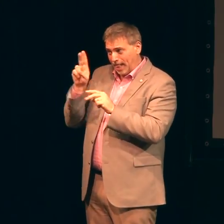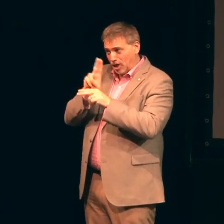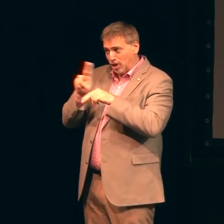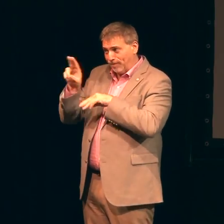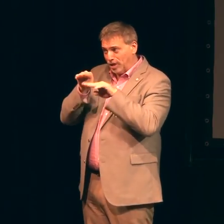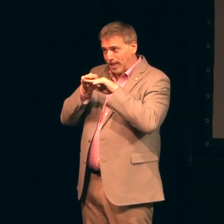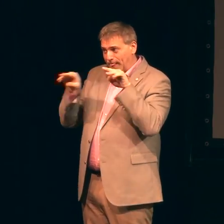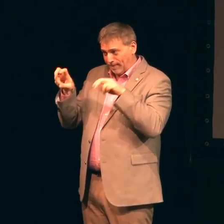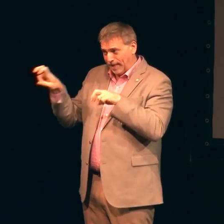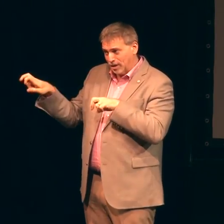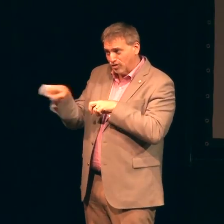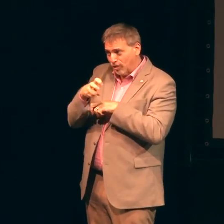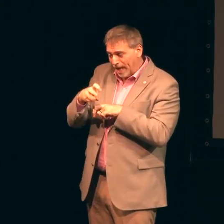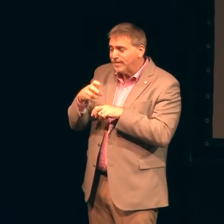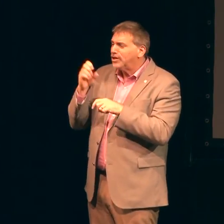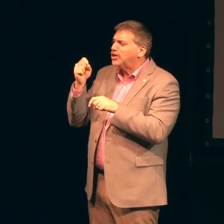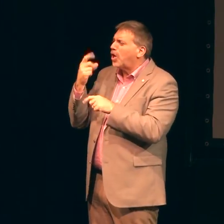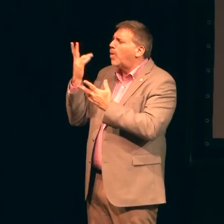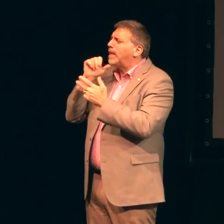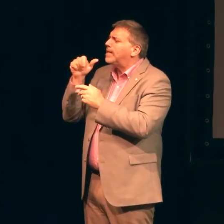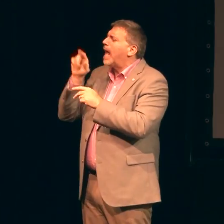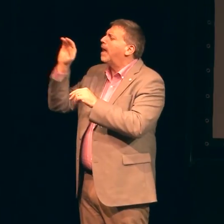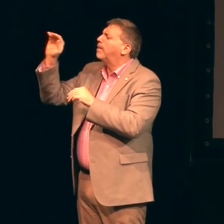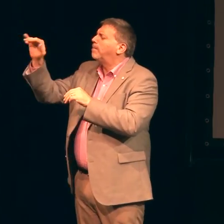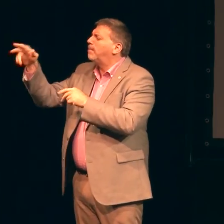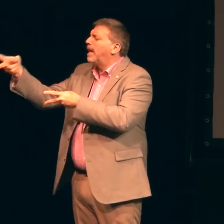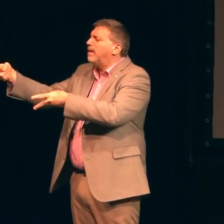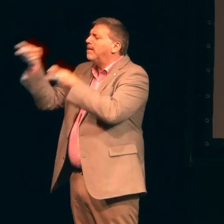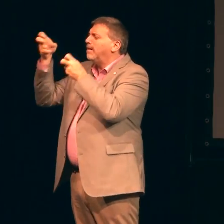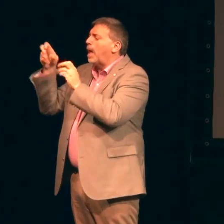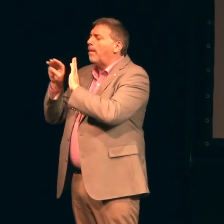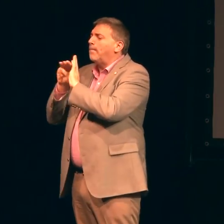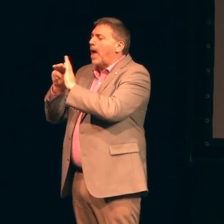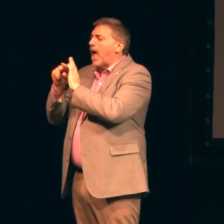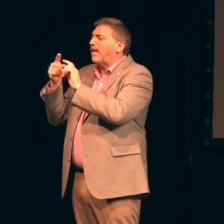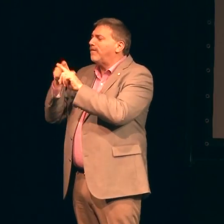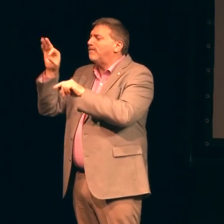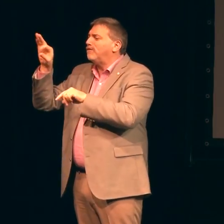in Florida, they recognize ASL. And why not use